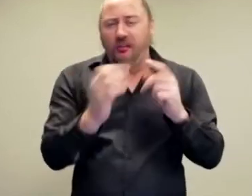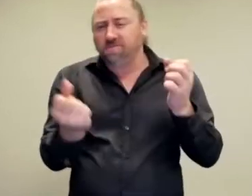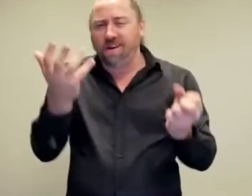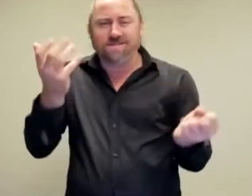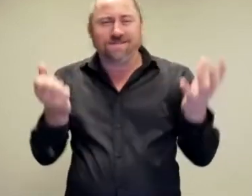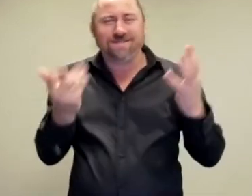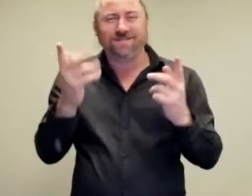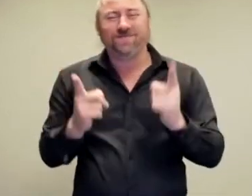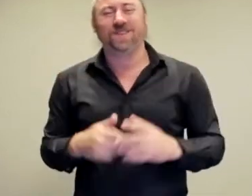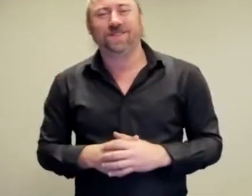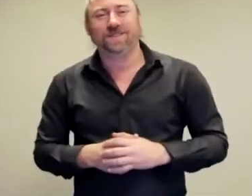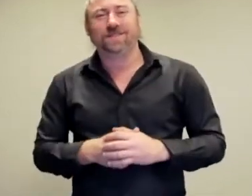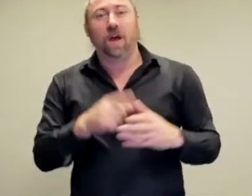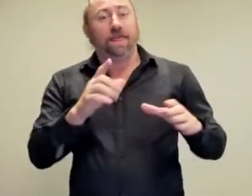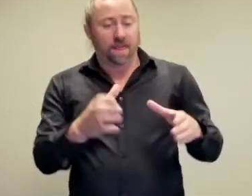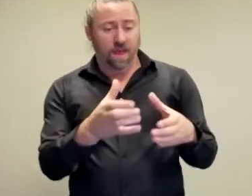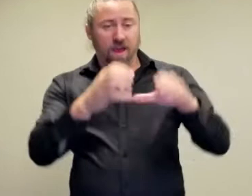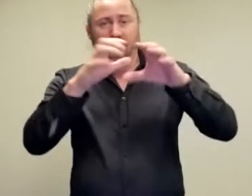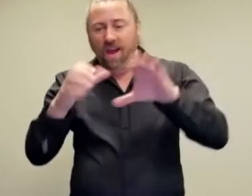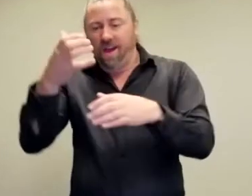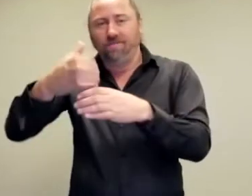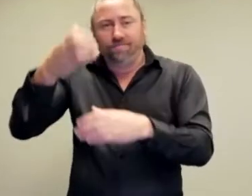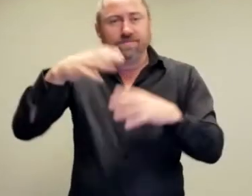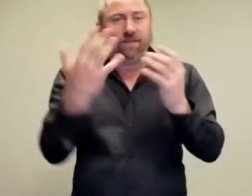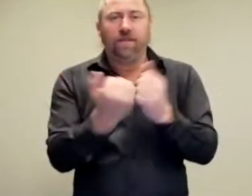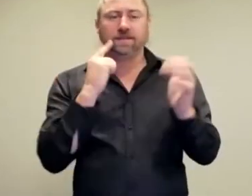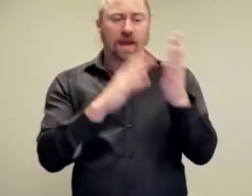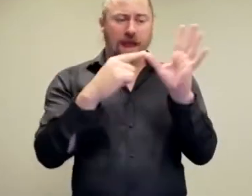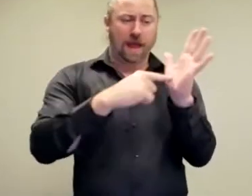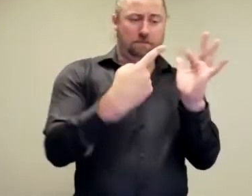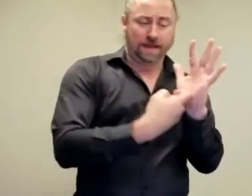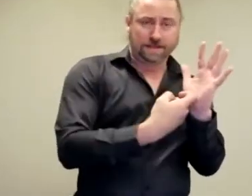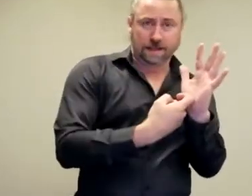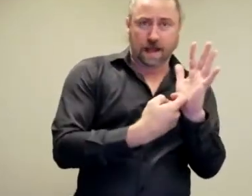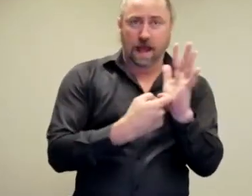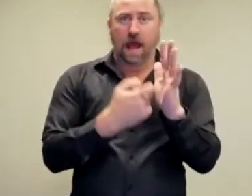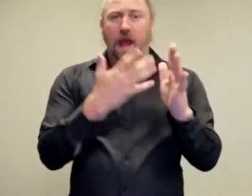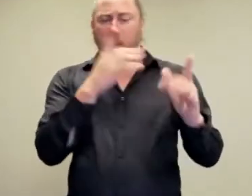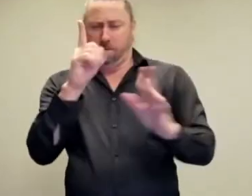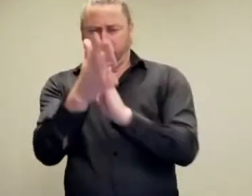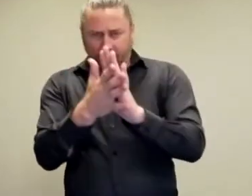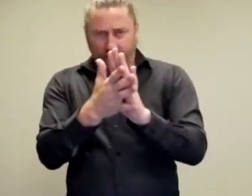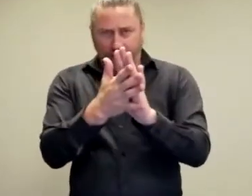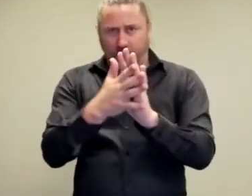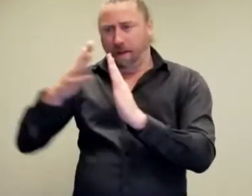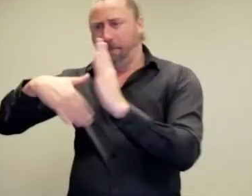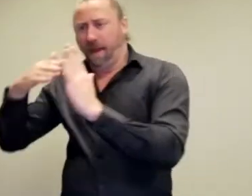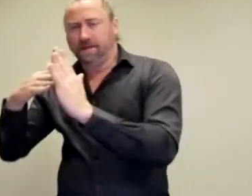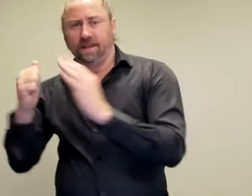The laboratory vessels make this relationship between matter, meaning and painting explicit. Some are monochromes,